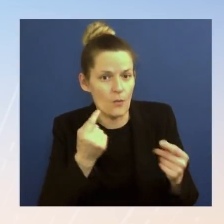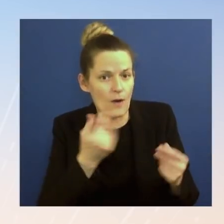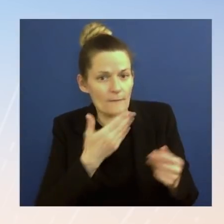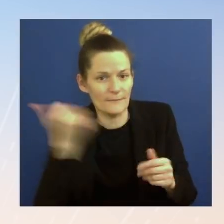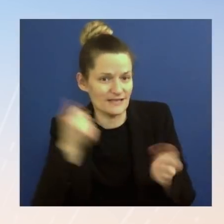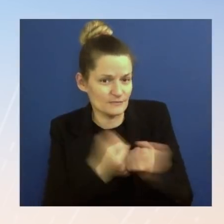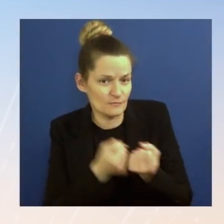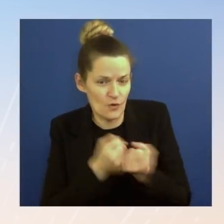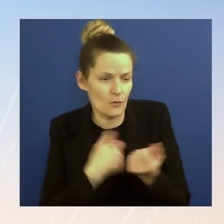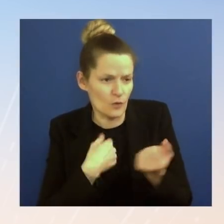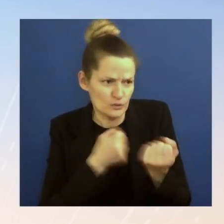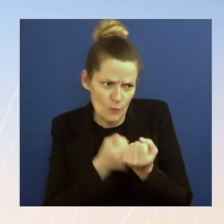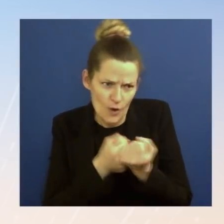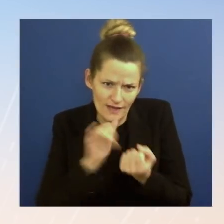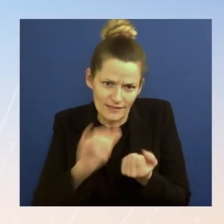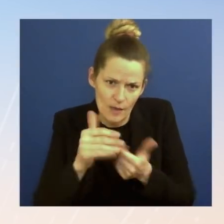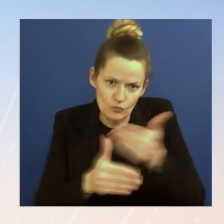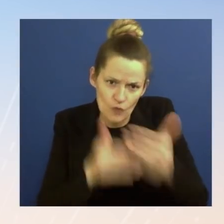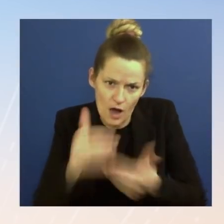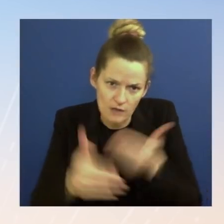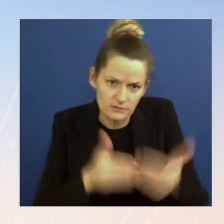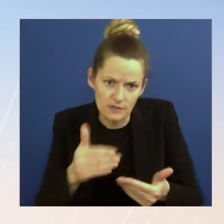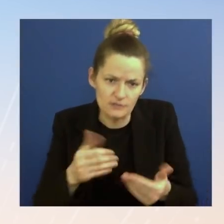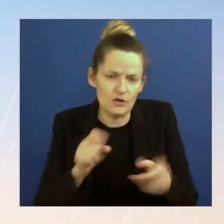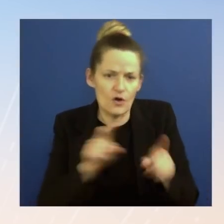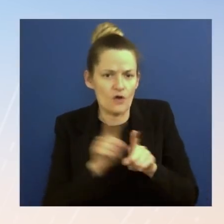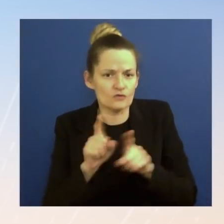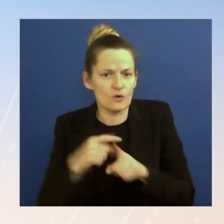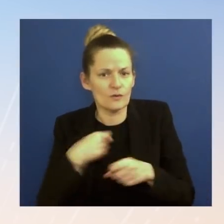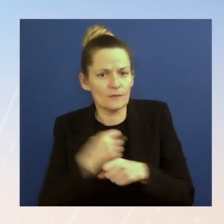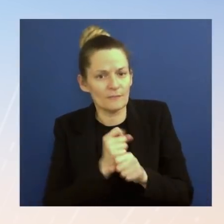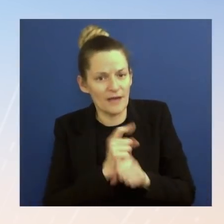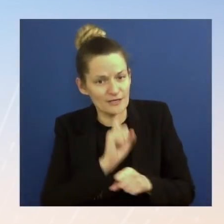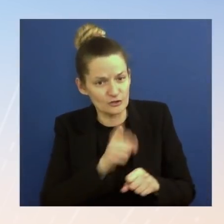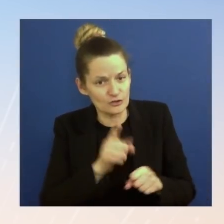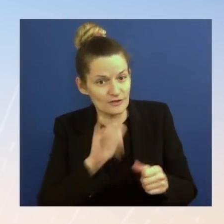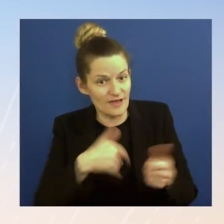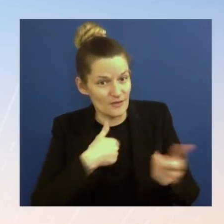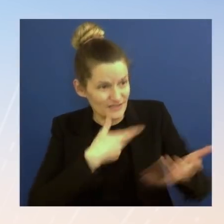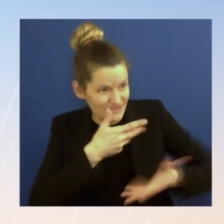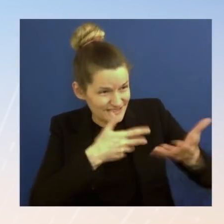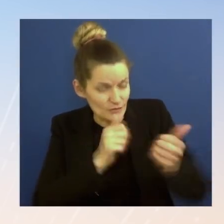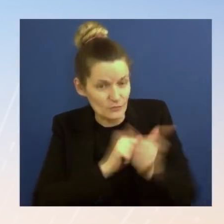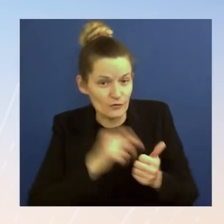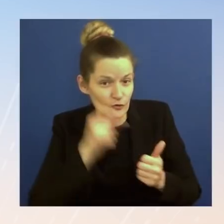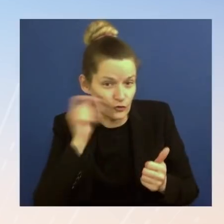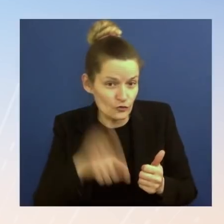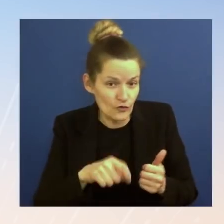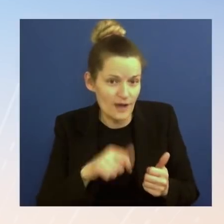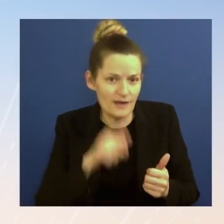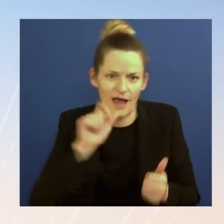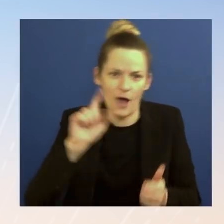with the Ukrainians and not just the Russians. But I will check if there's any specific -- The Press: South Africans about this offer Ms. Psaki: I'm happy to check specifically.